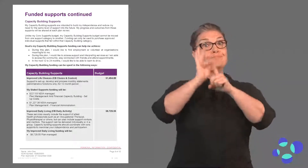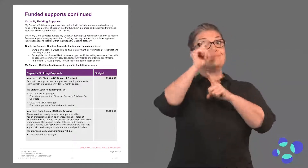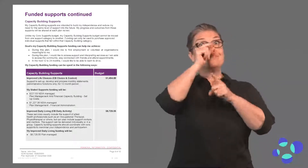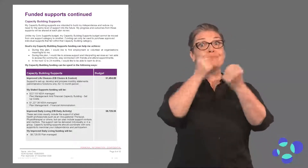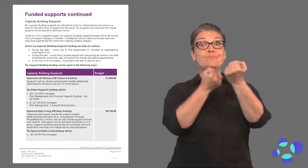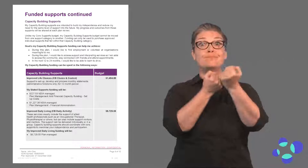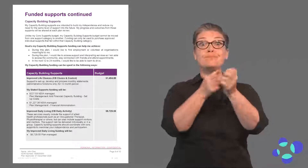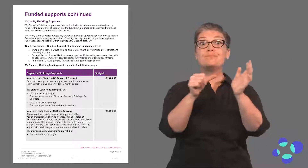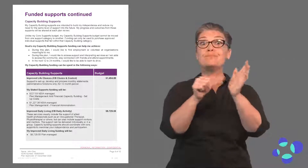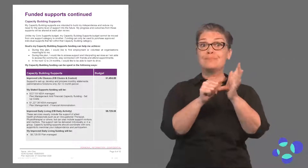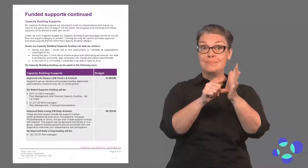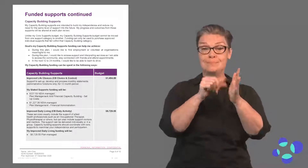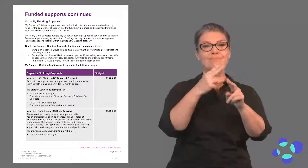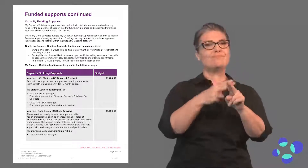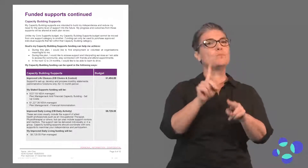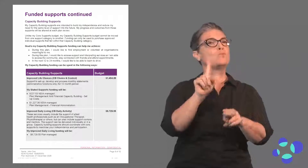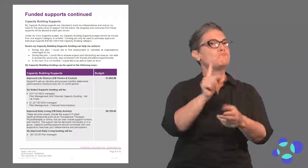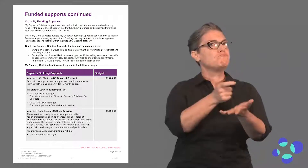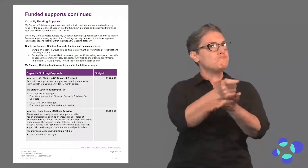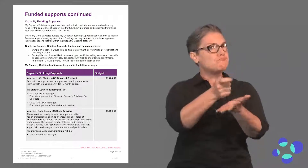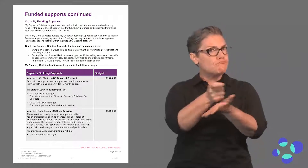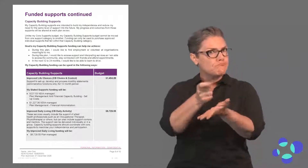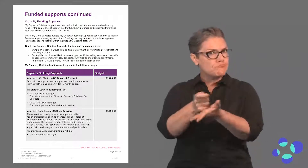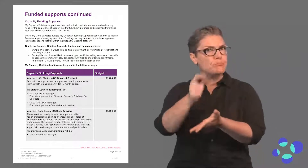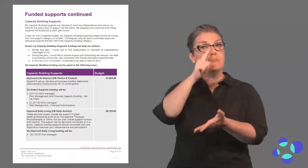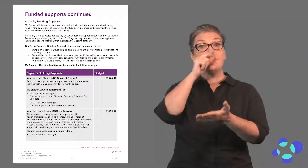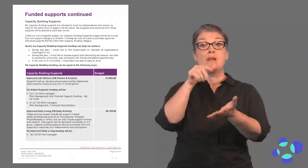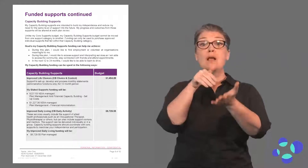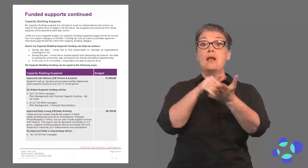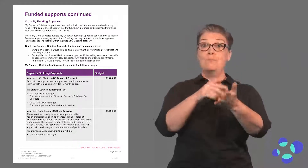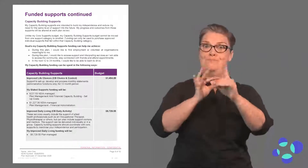Capacity Building funding can be used to pay for